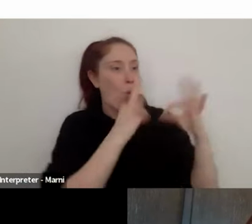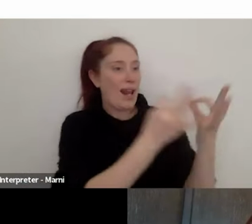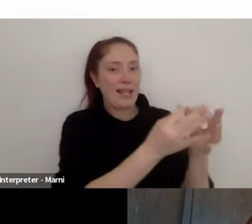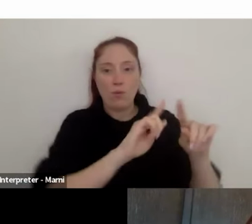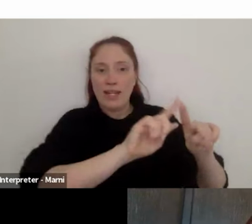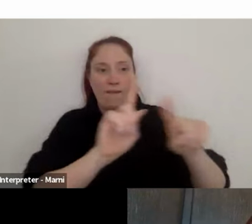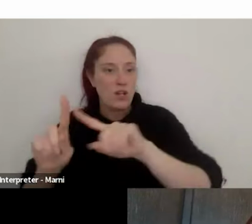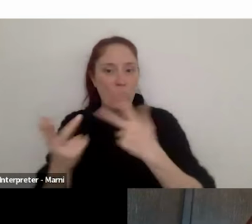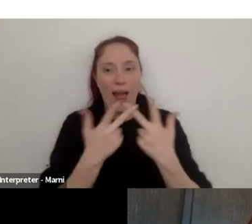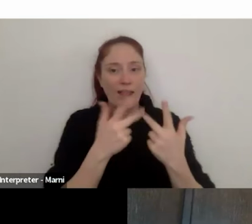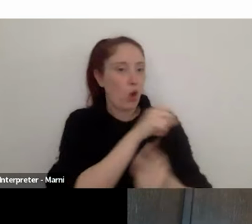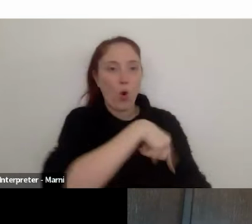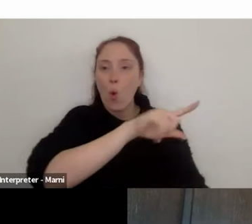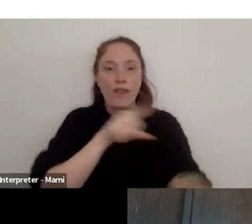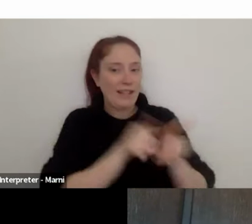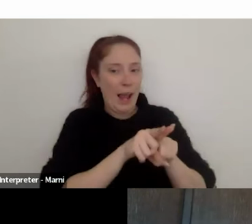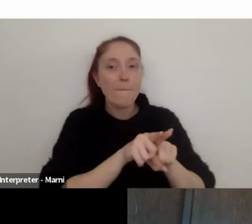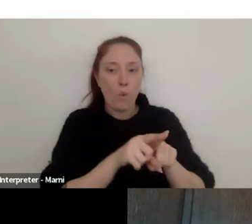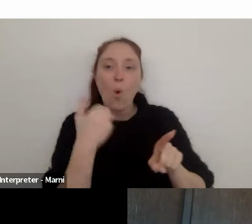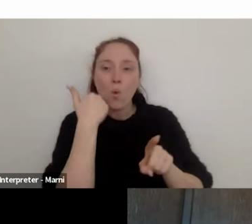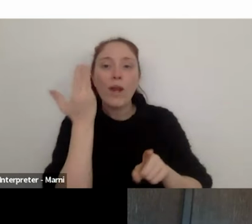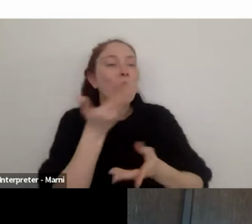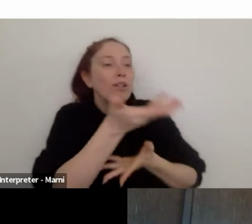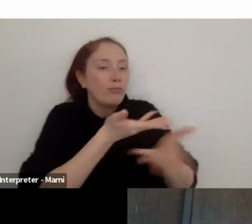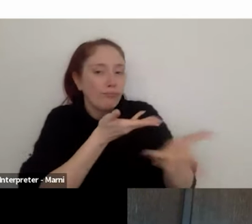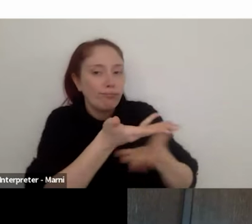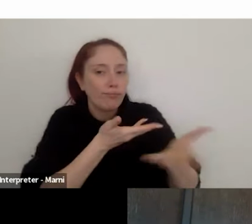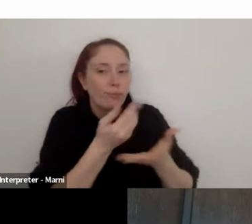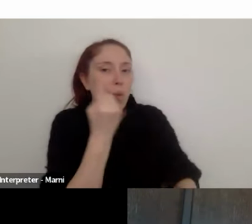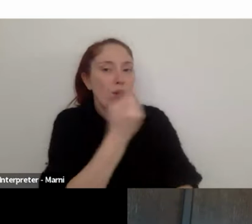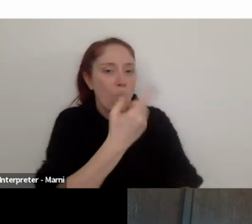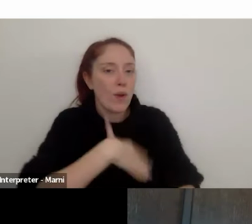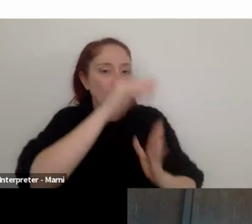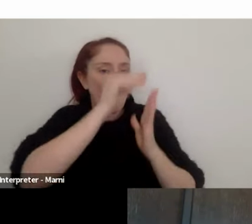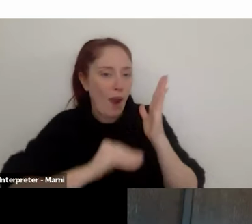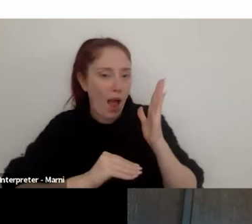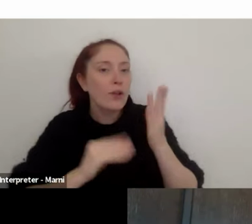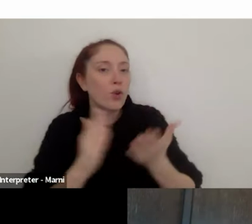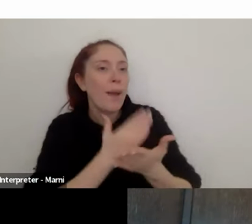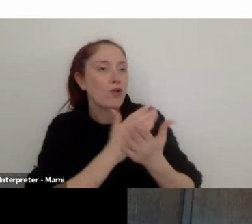that we will continue to negotiate with successful applicants.